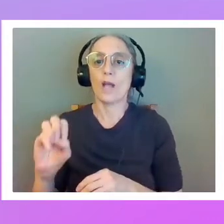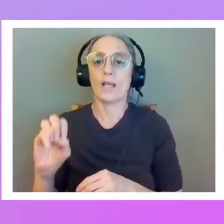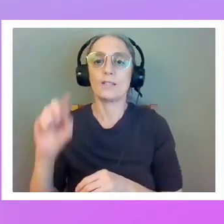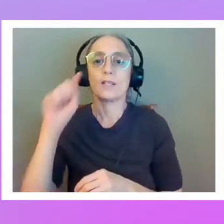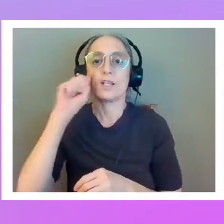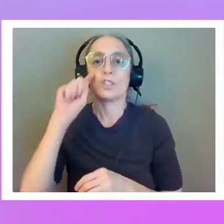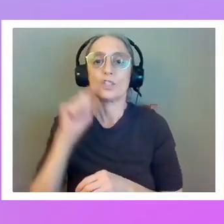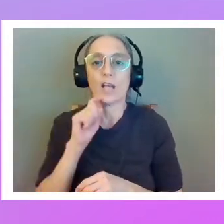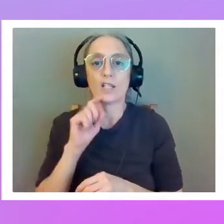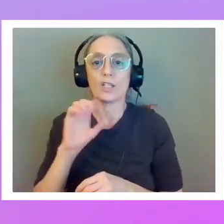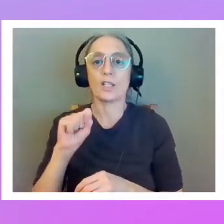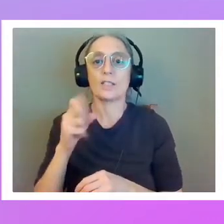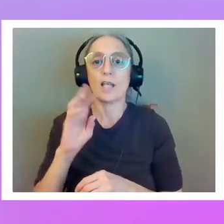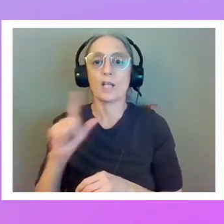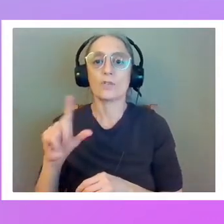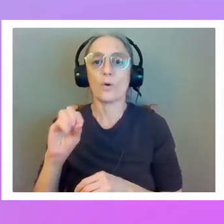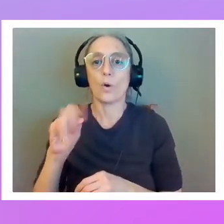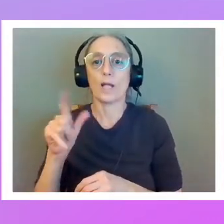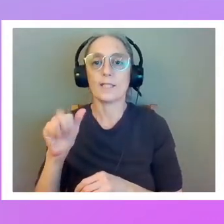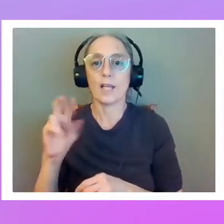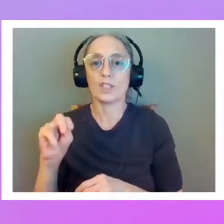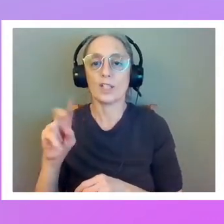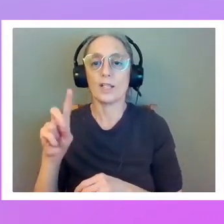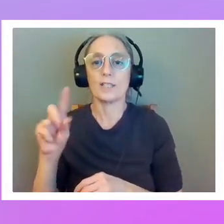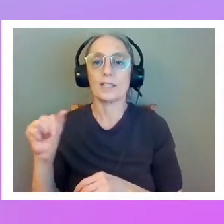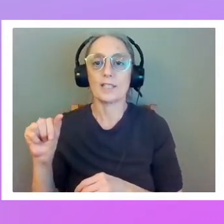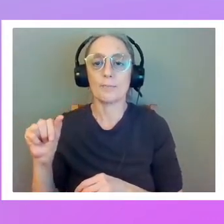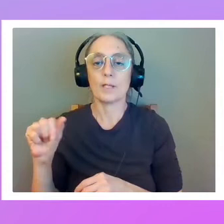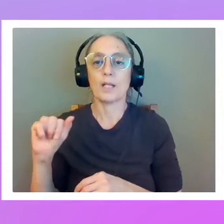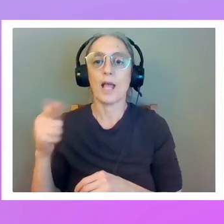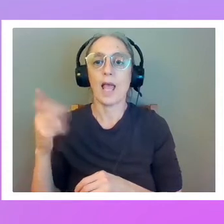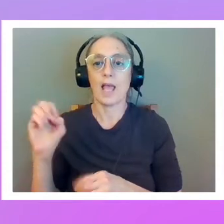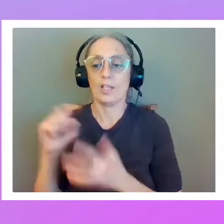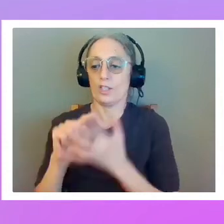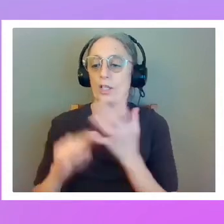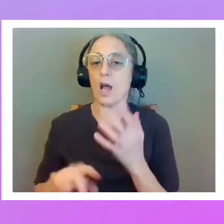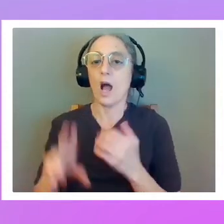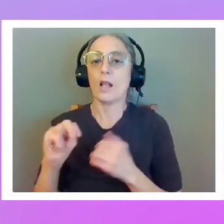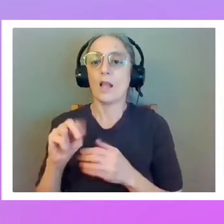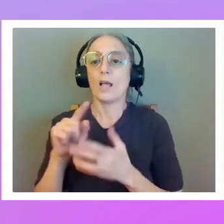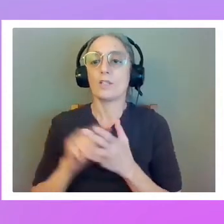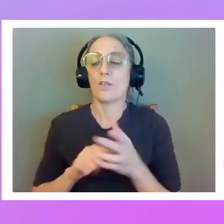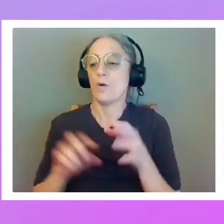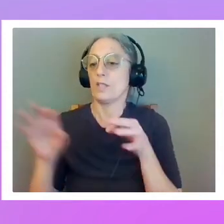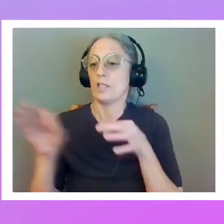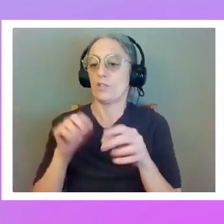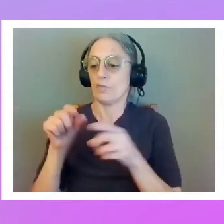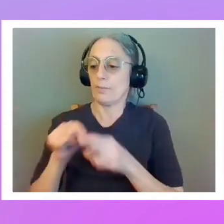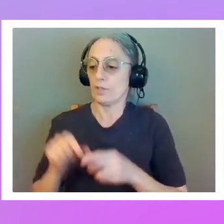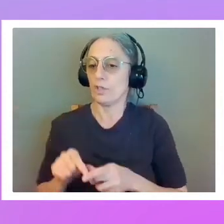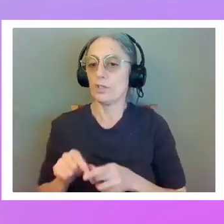disability or age, unless those descriptors are relevant to the story and really make sure